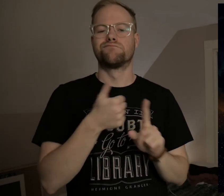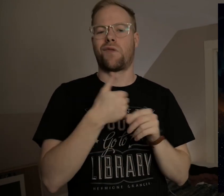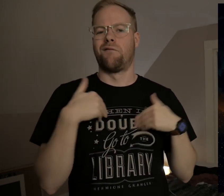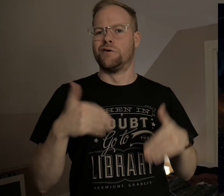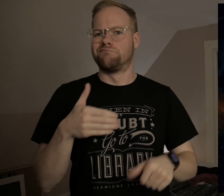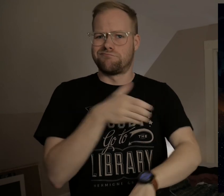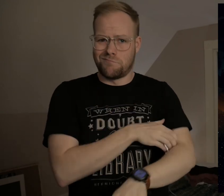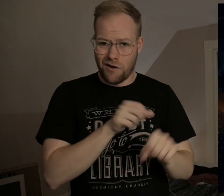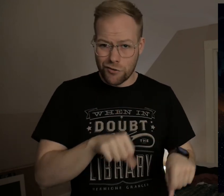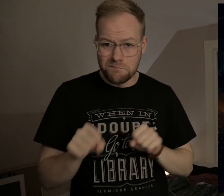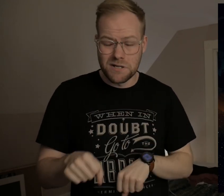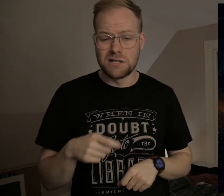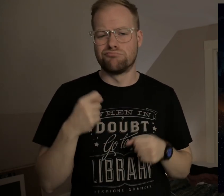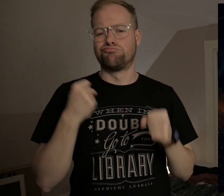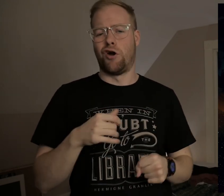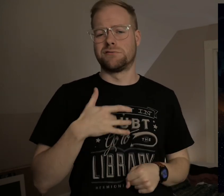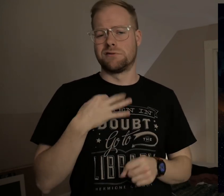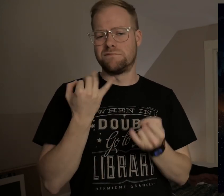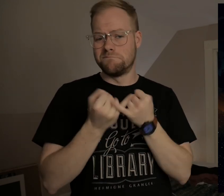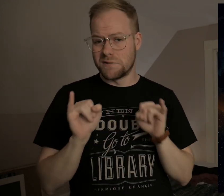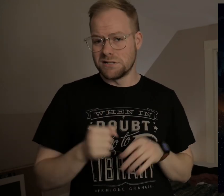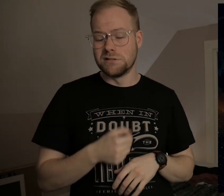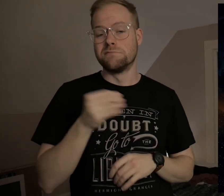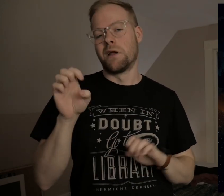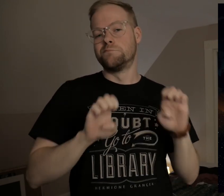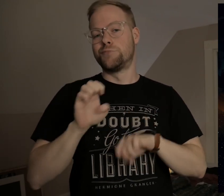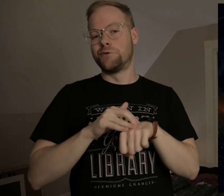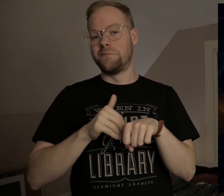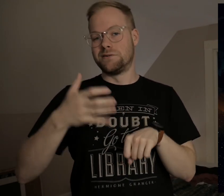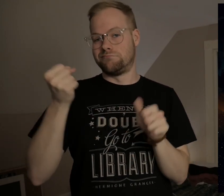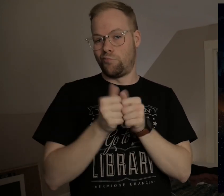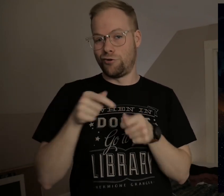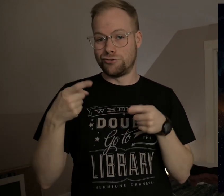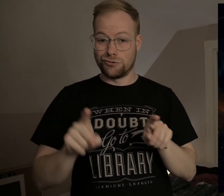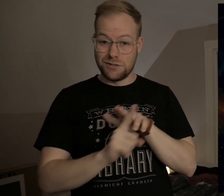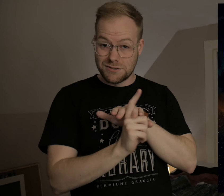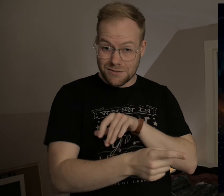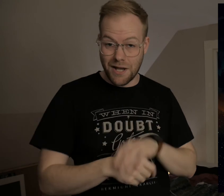She has powerful abilities, a strong sense of independence, and an experimental pet that she took with her during her escape.